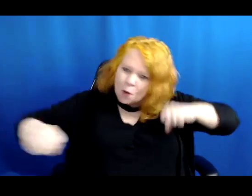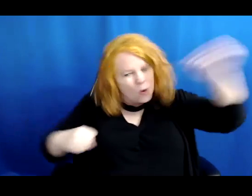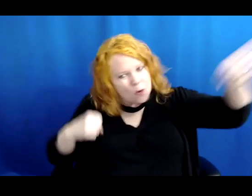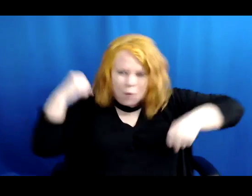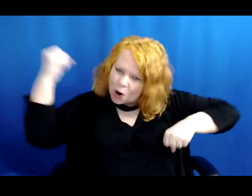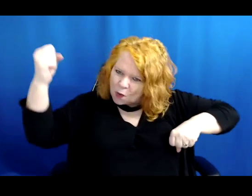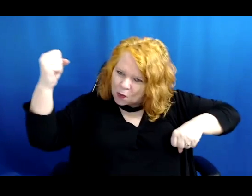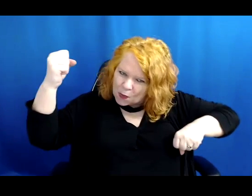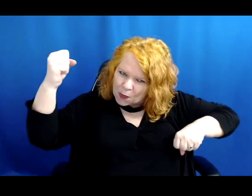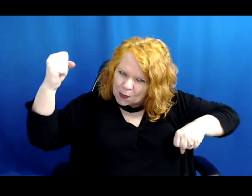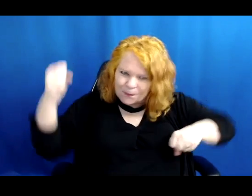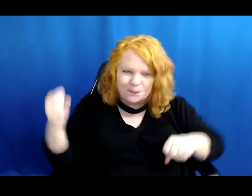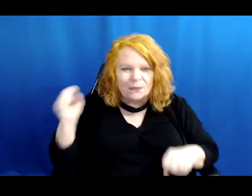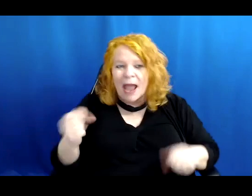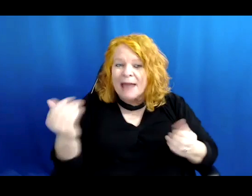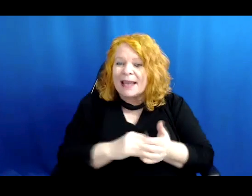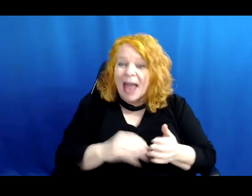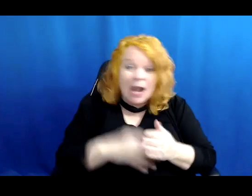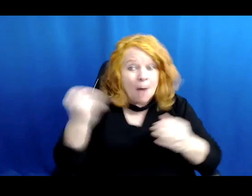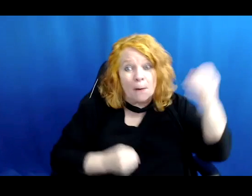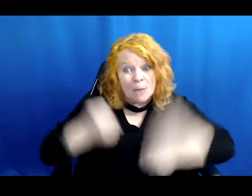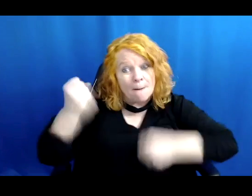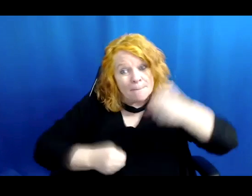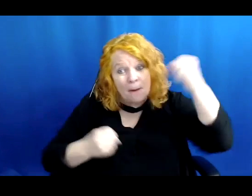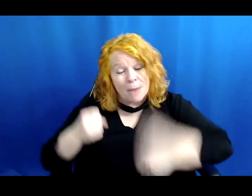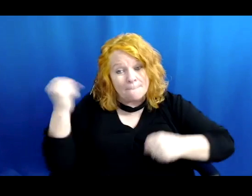WOOH. And again, boom, boom, boom, boom, and tip,